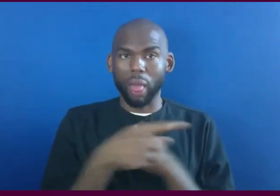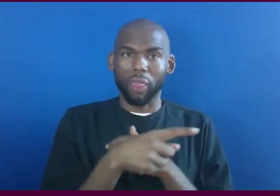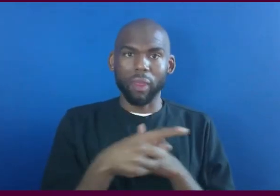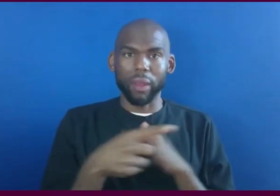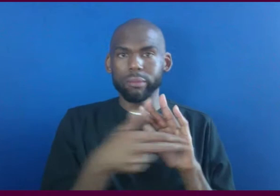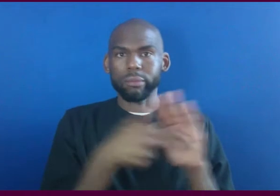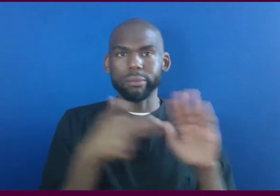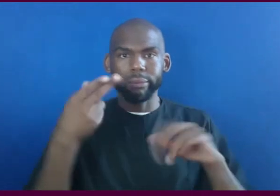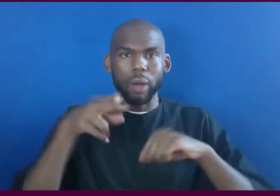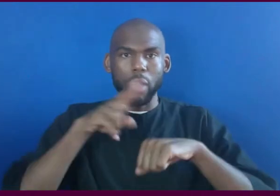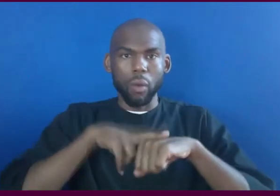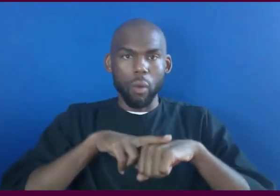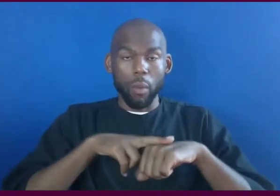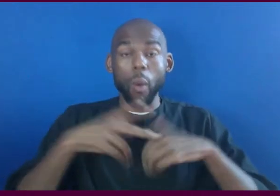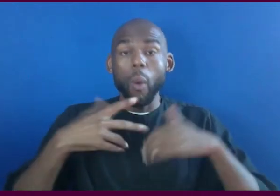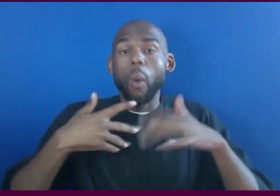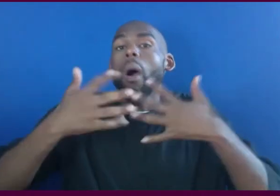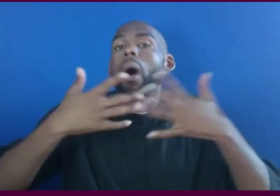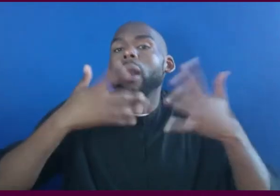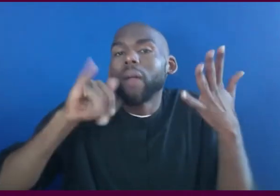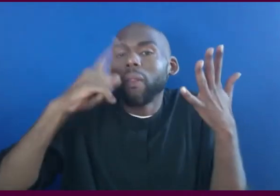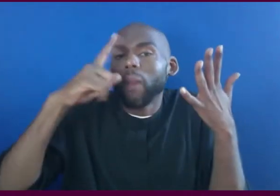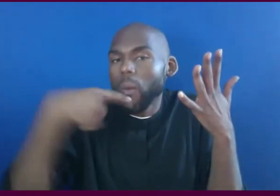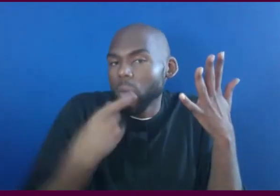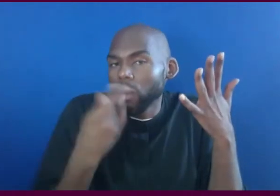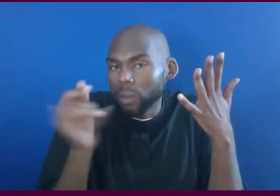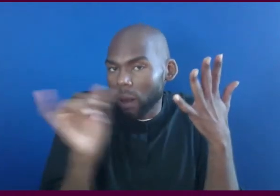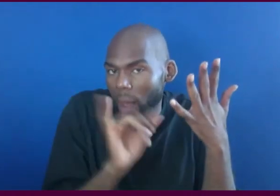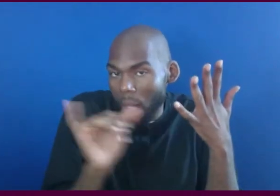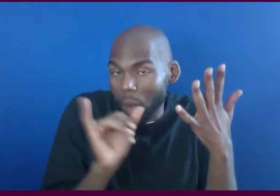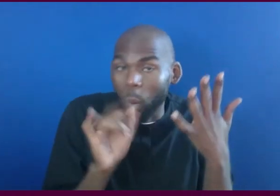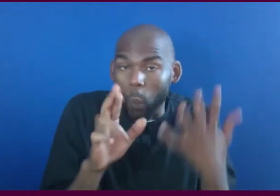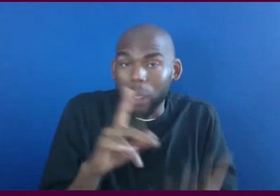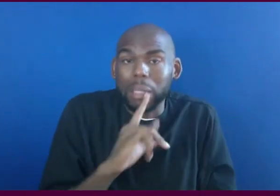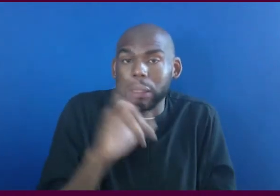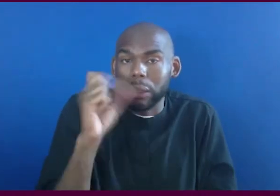would think as normal, whatever that looks like or is.